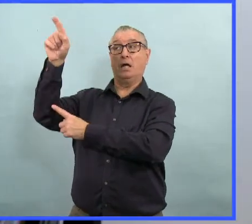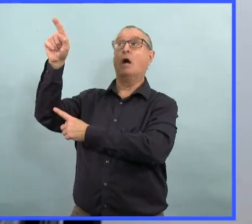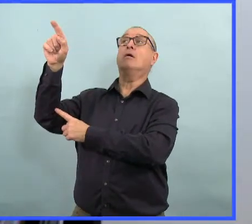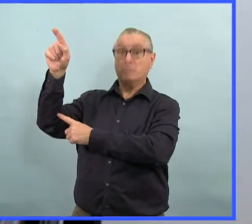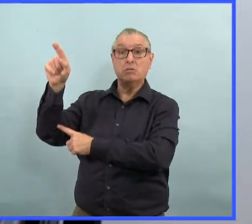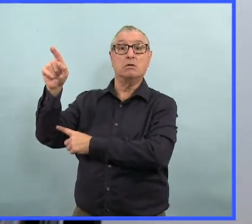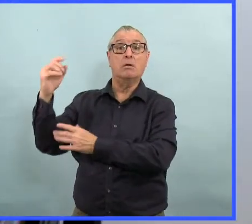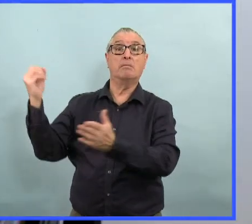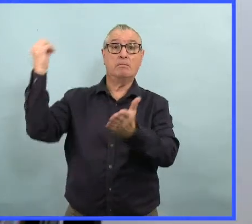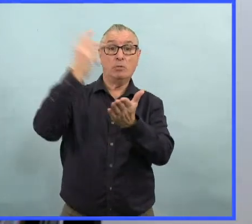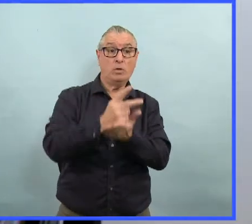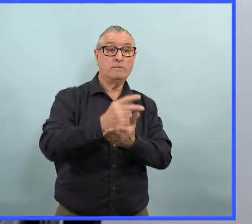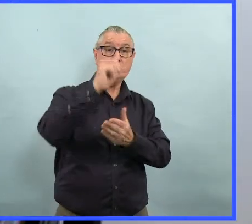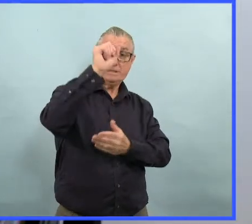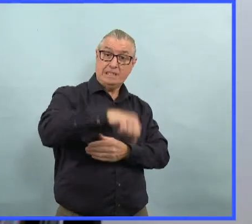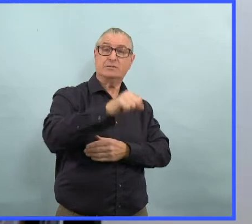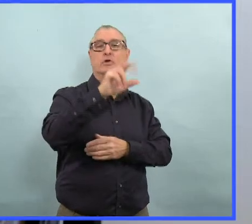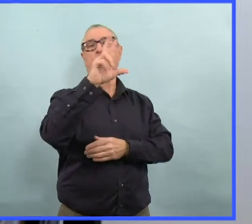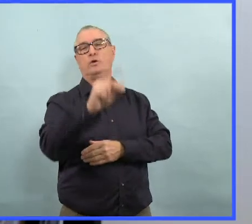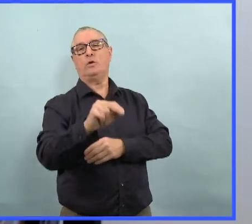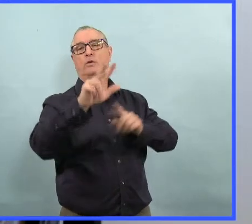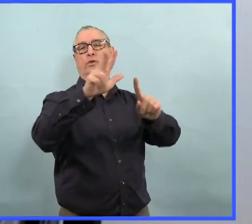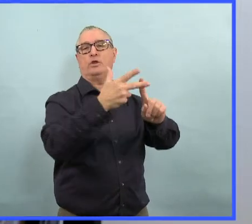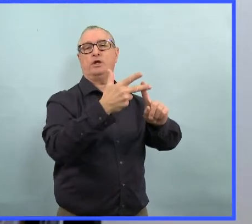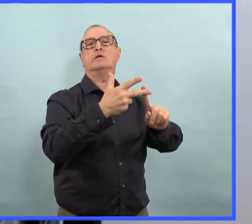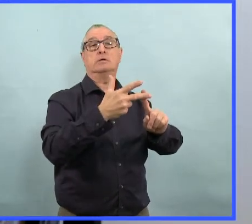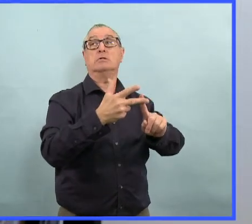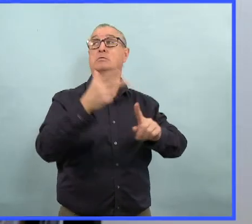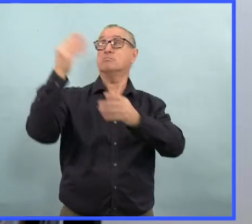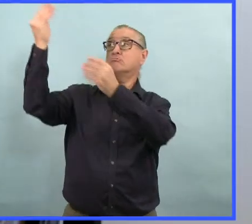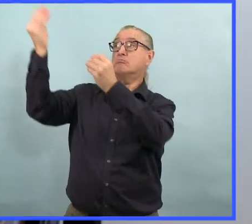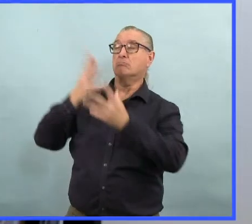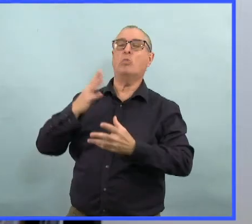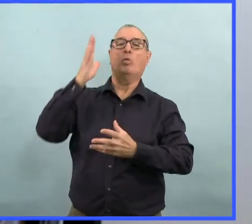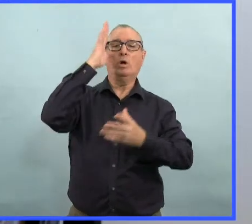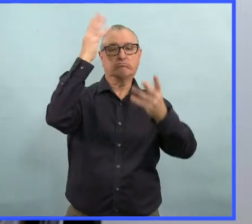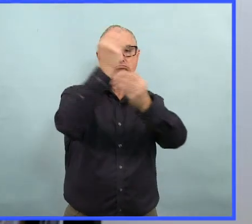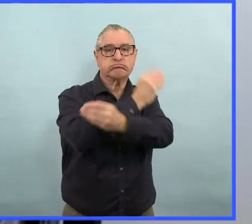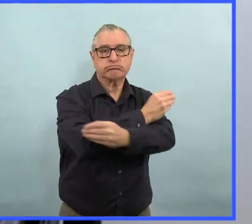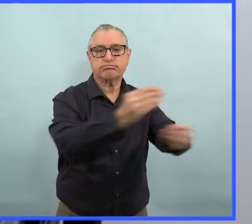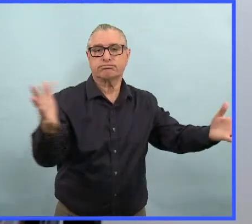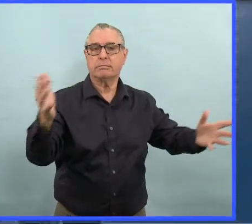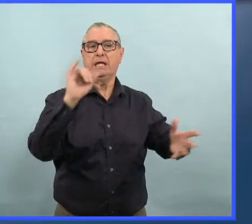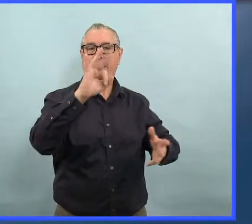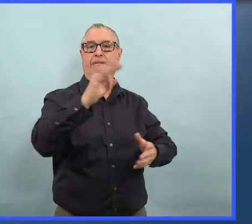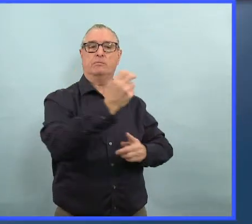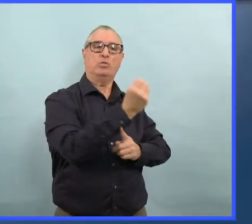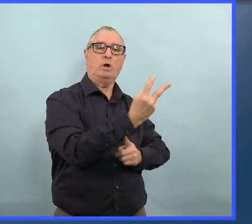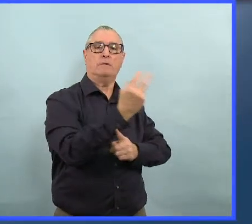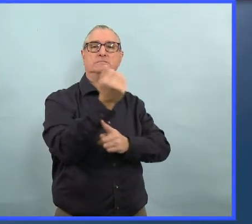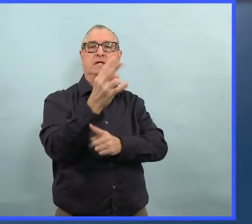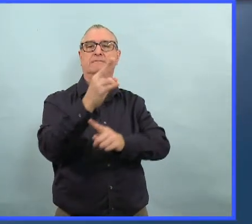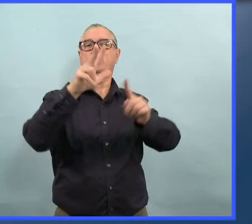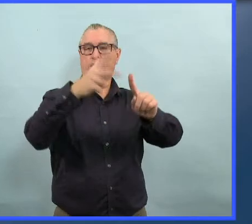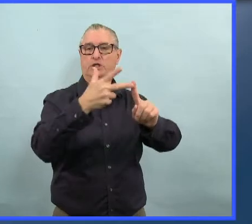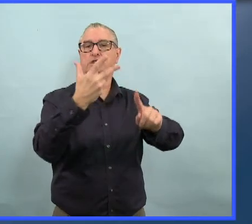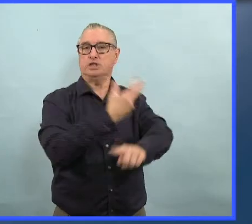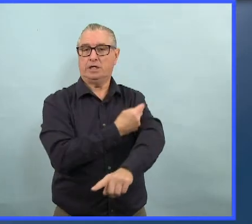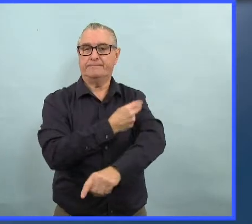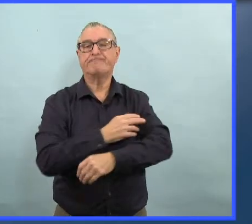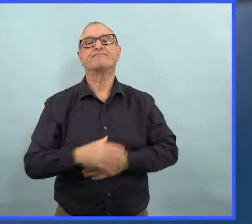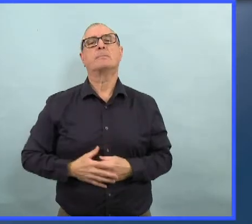so um with that thank you so much for listening and we can now take your questions you doctors